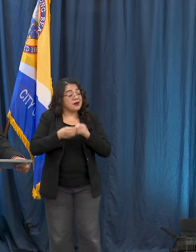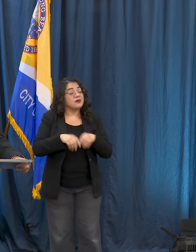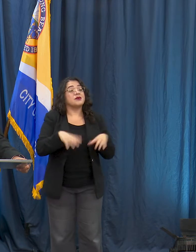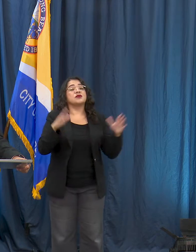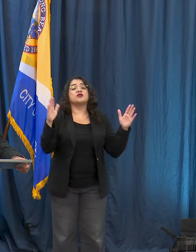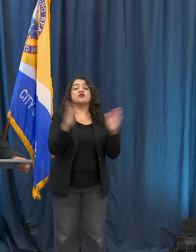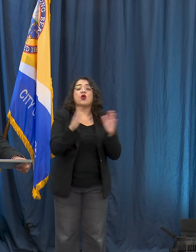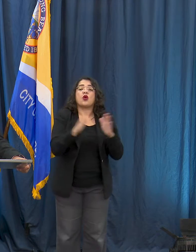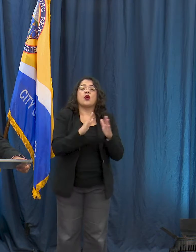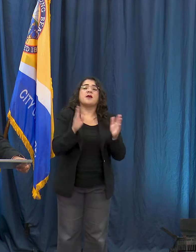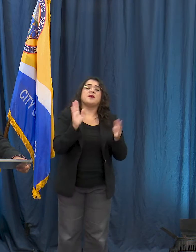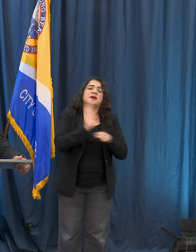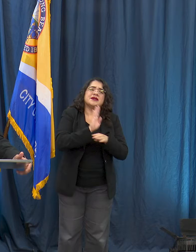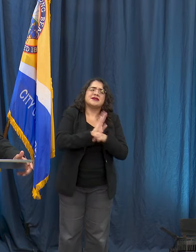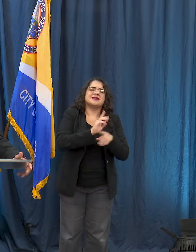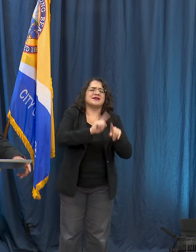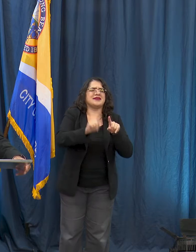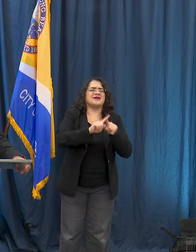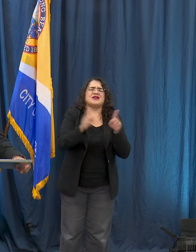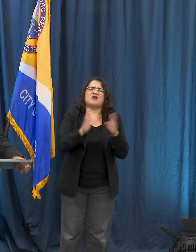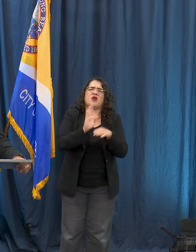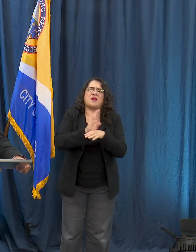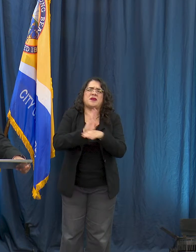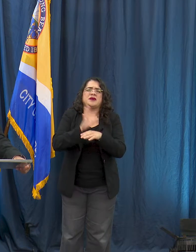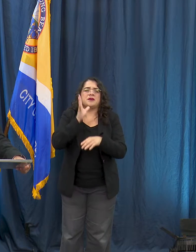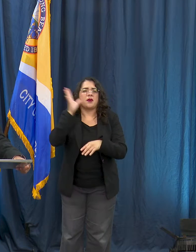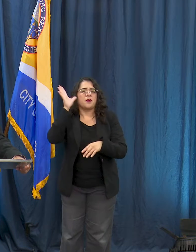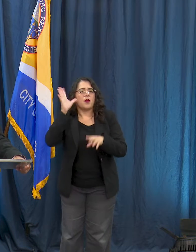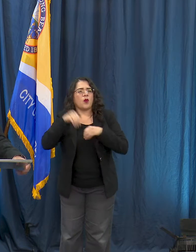all types of businesses, that were affected by looting or